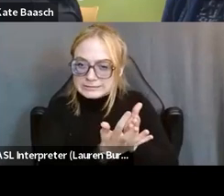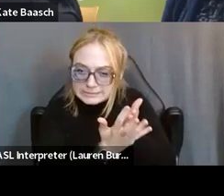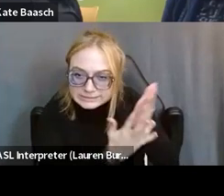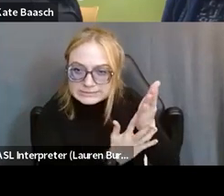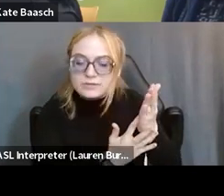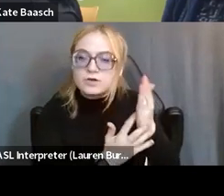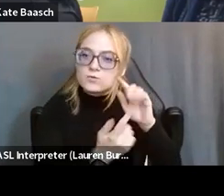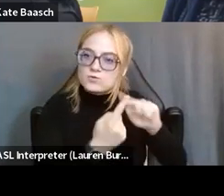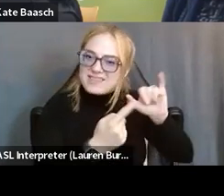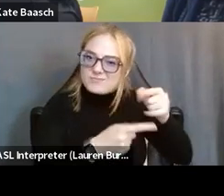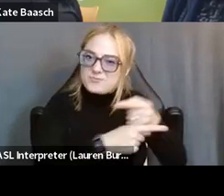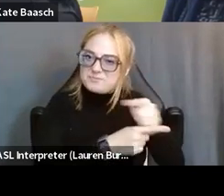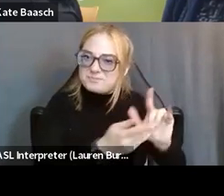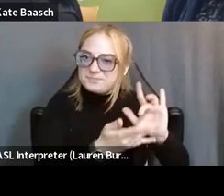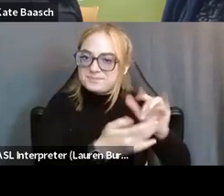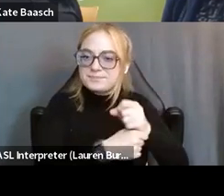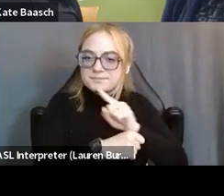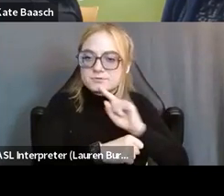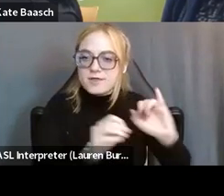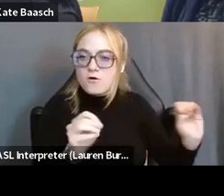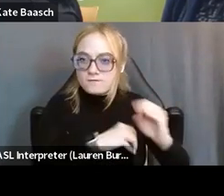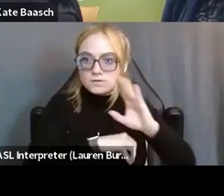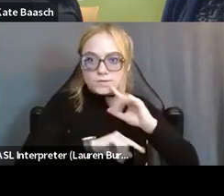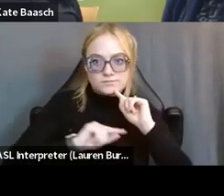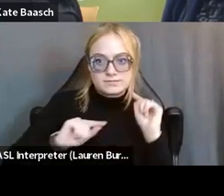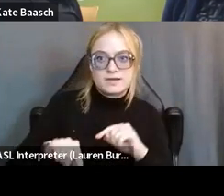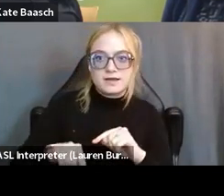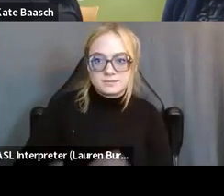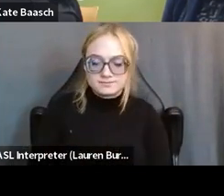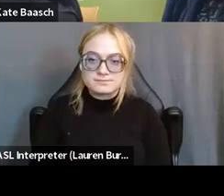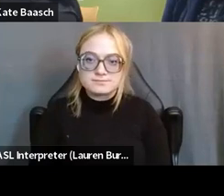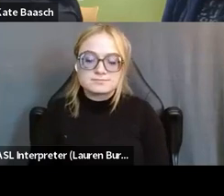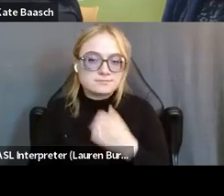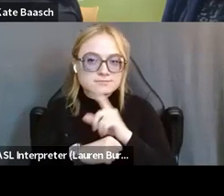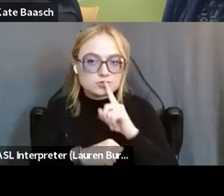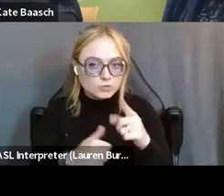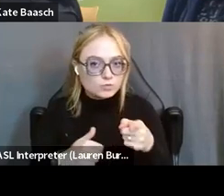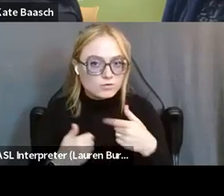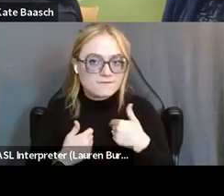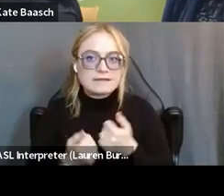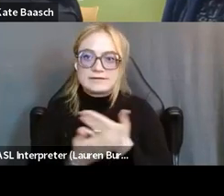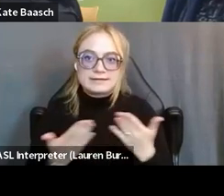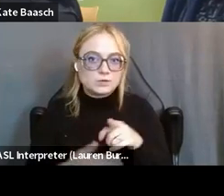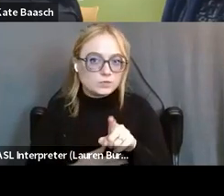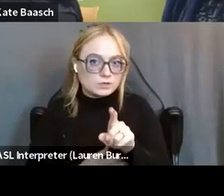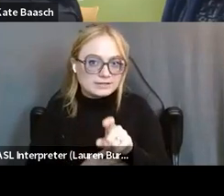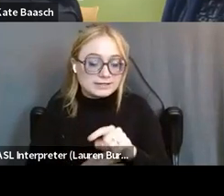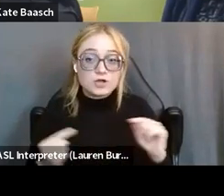Make sure that that office responds to you and that you have what you need. I mean, it hurts us not to have